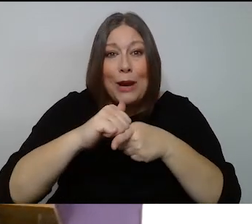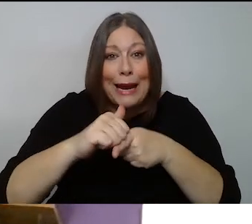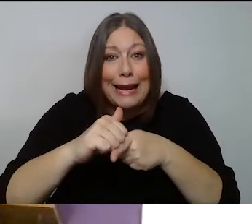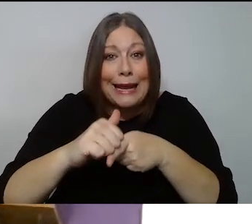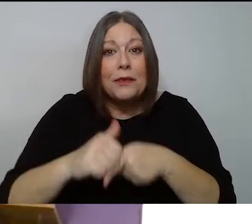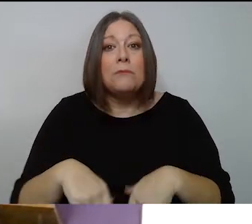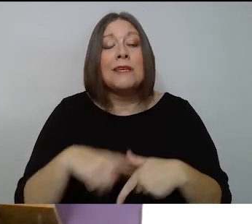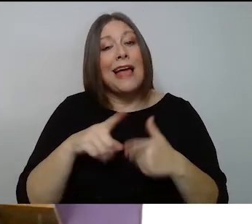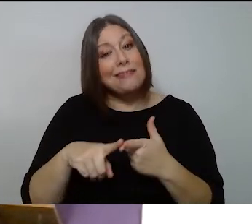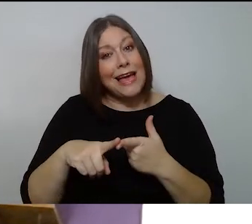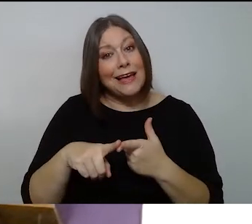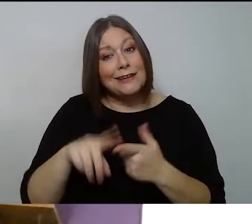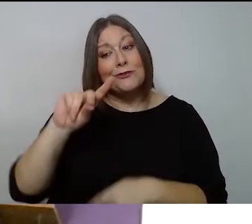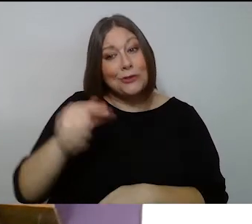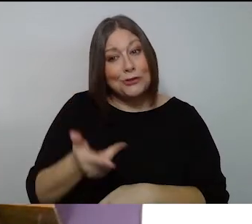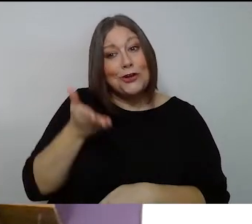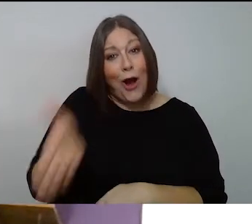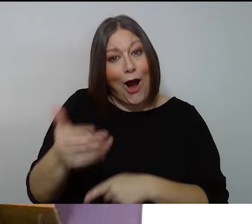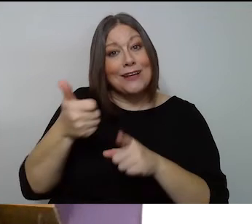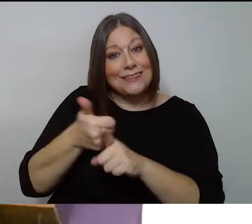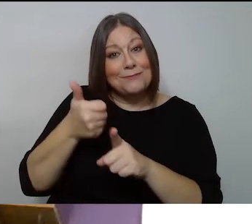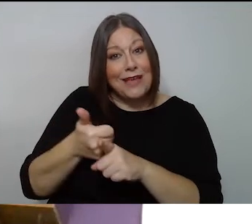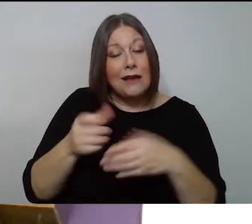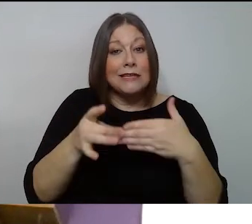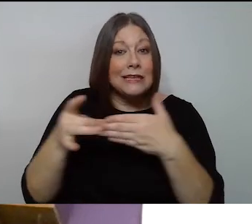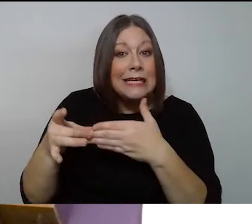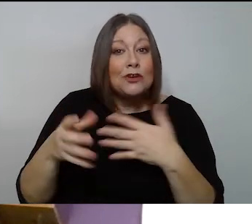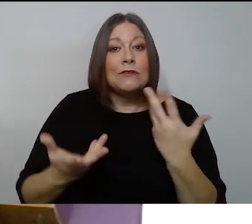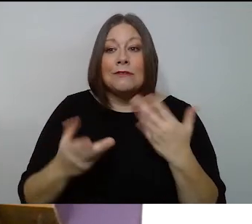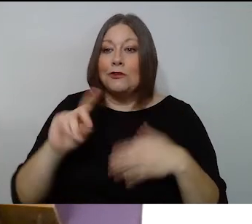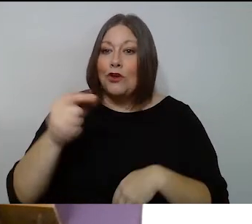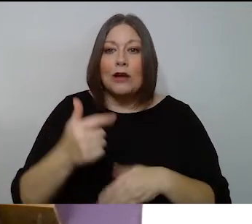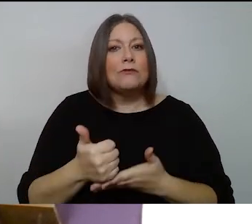themselves who turn into dogs and Leader dogs and guide dogs; and who assist people with disabilities